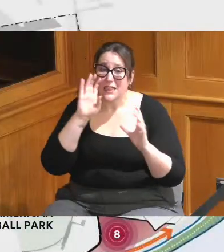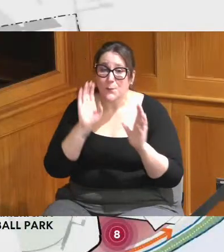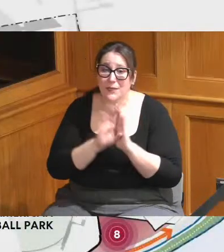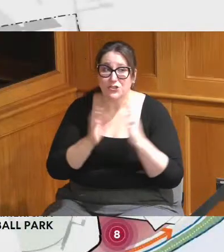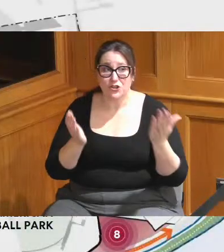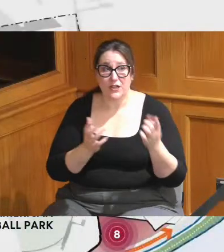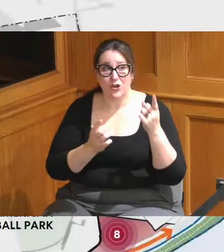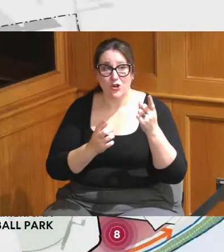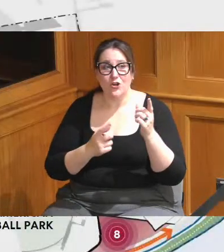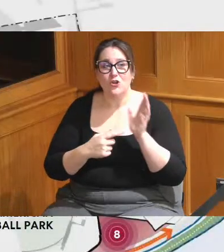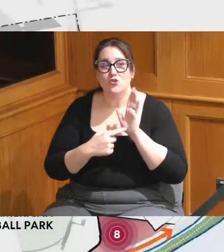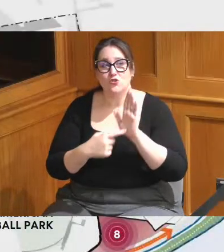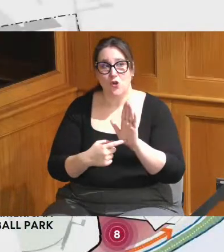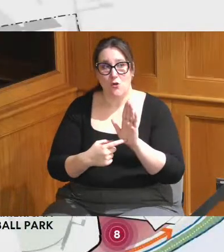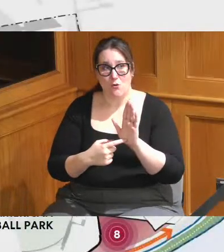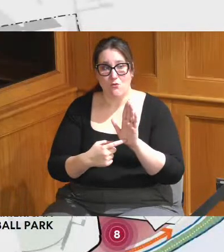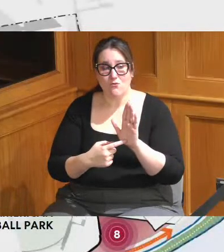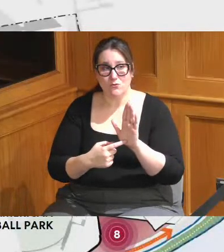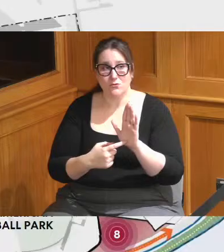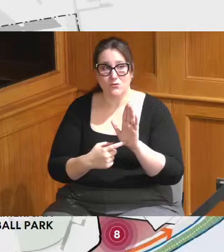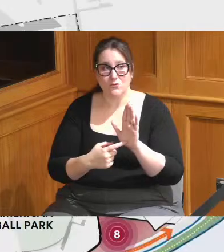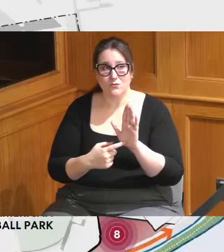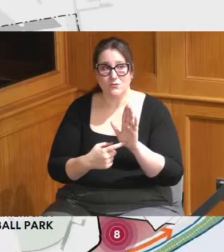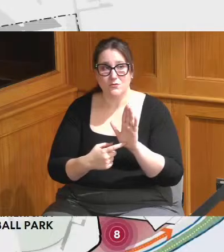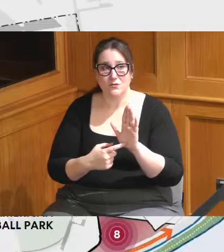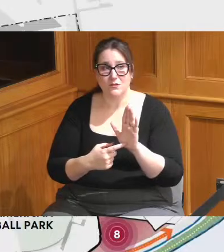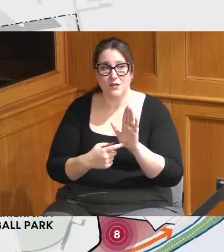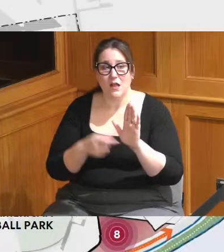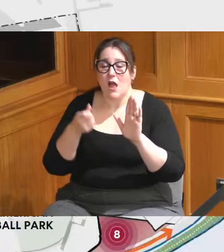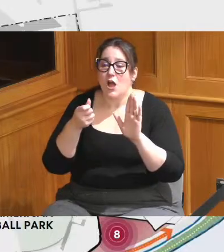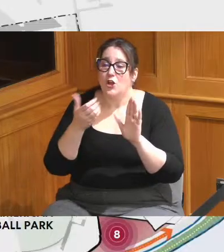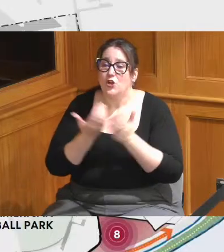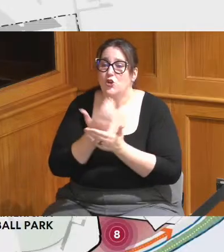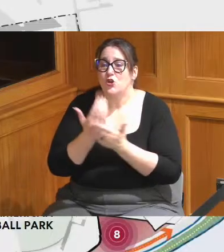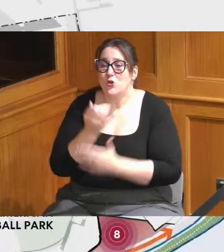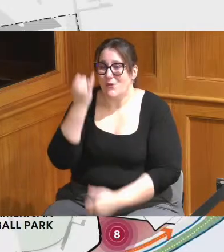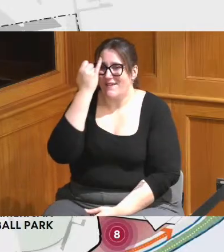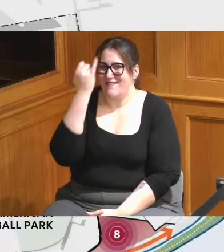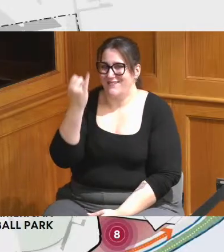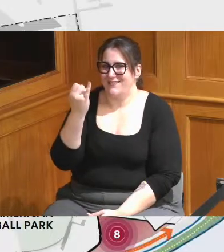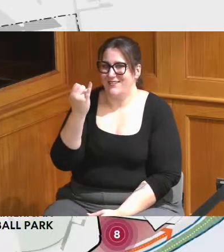north is at the top of the screen. you'll see a couple of new ideas here in different colors. I'll